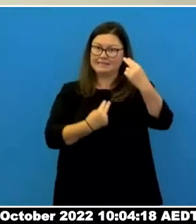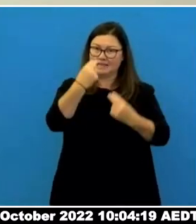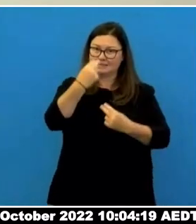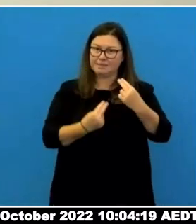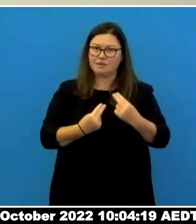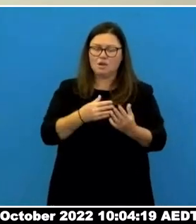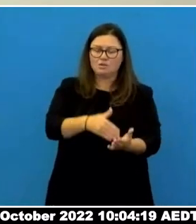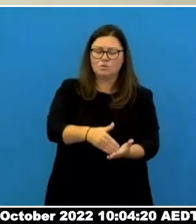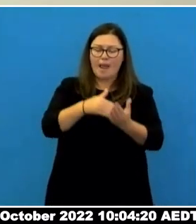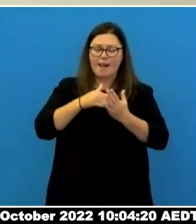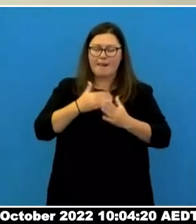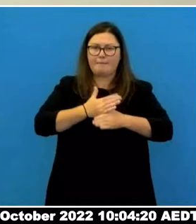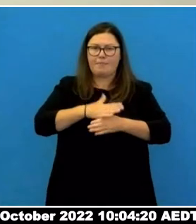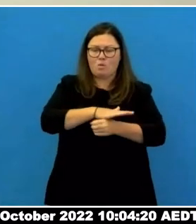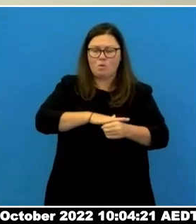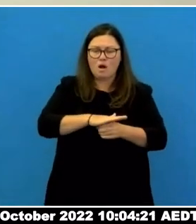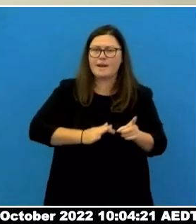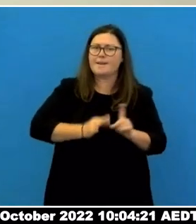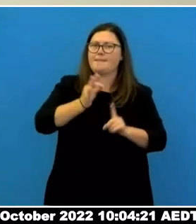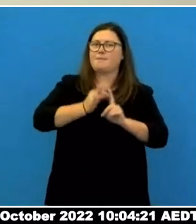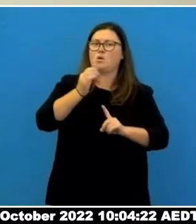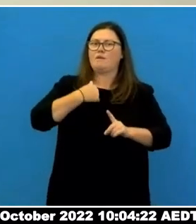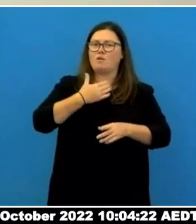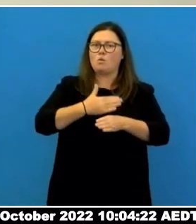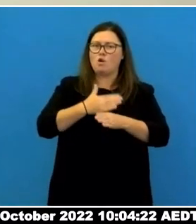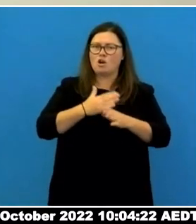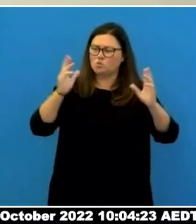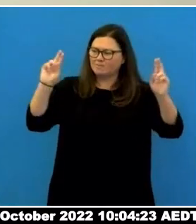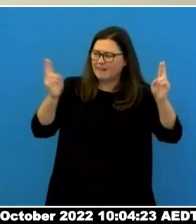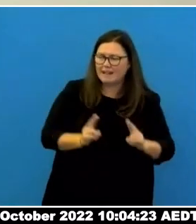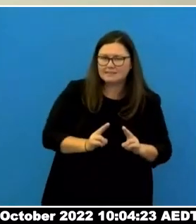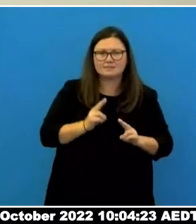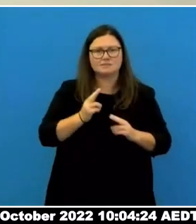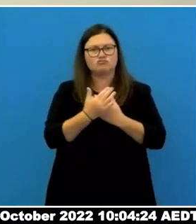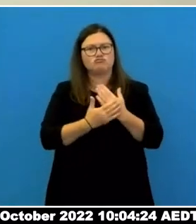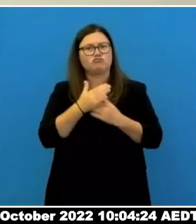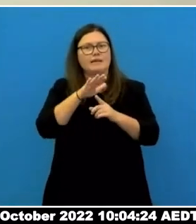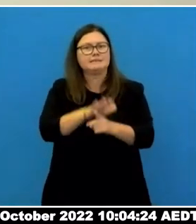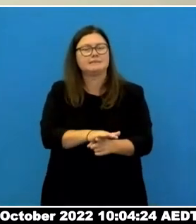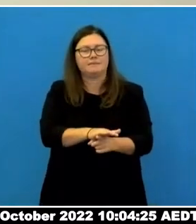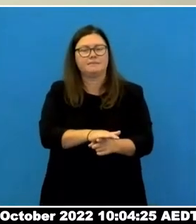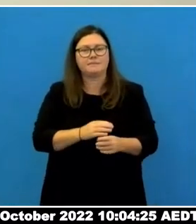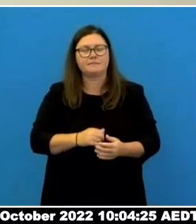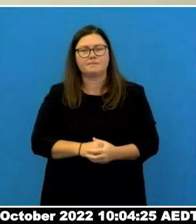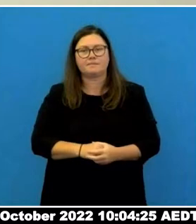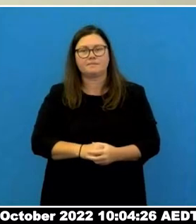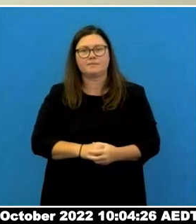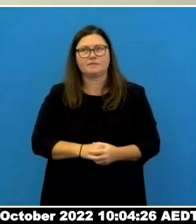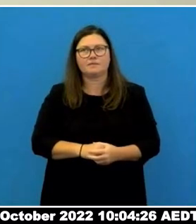and anti racism in the workplace. Community and stakeholder views were an important part of the refresh